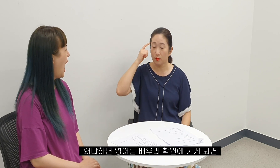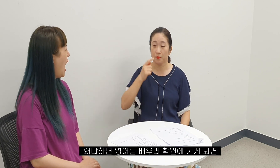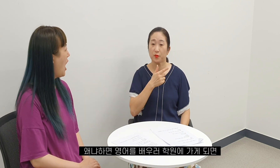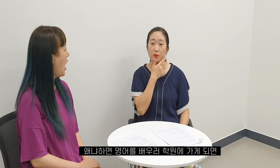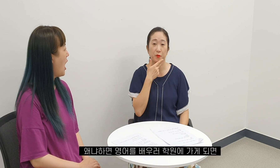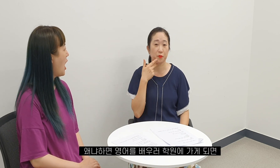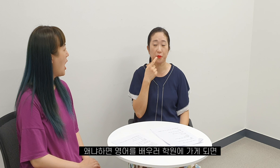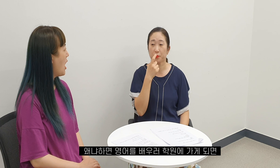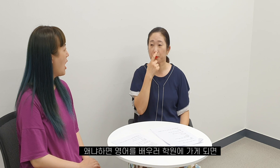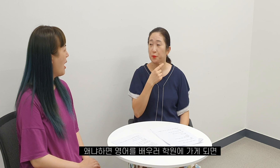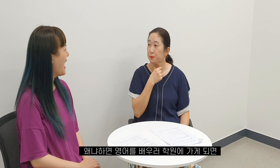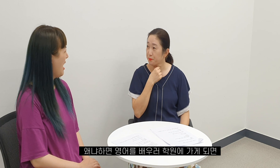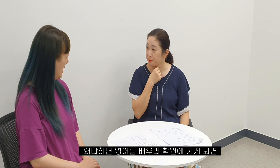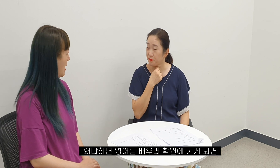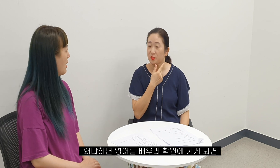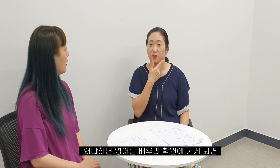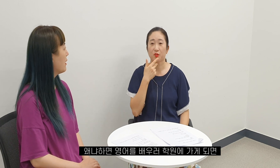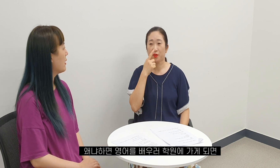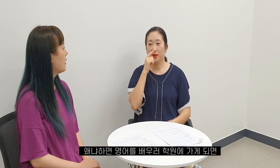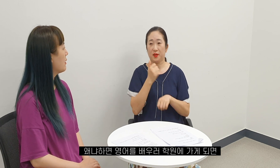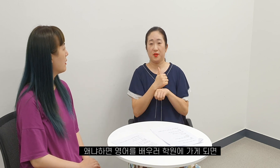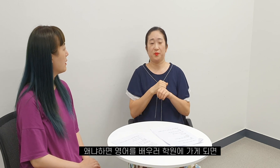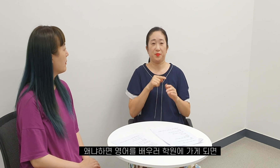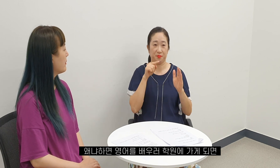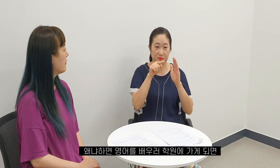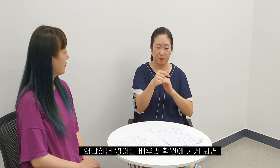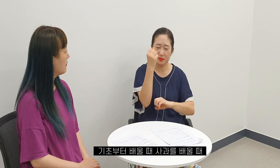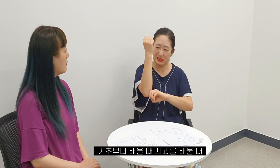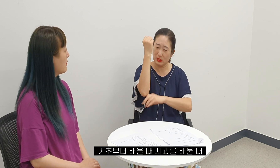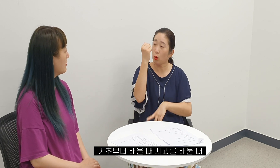Because, when you go to a private academy to learn English,